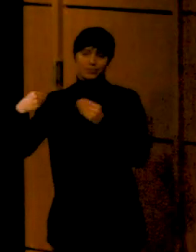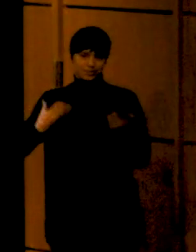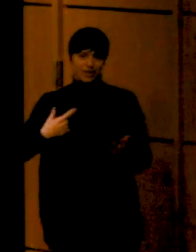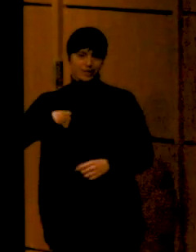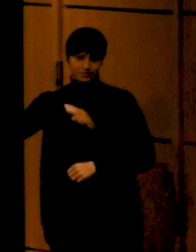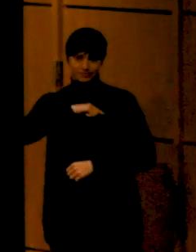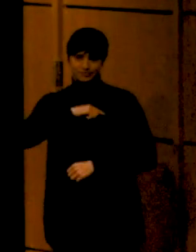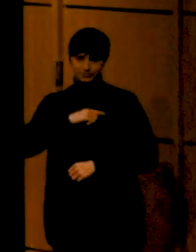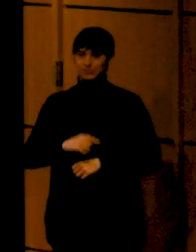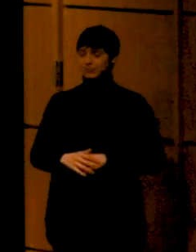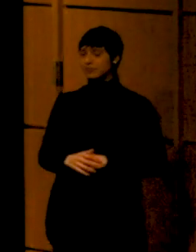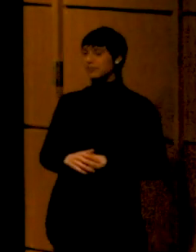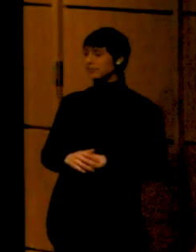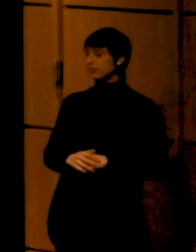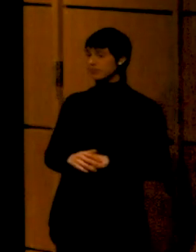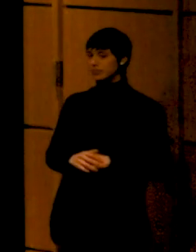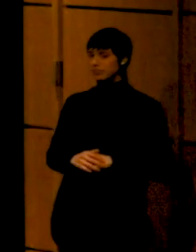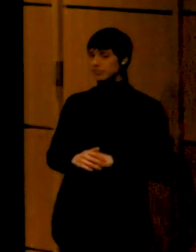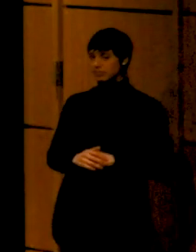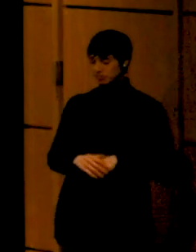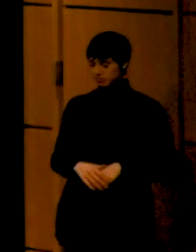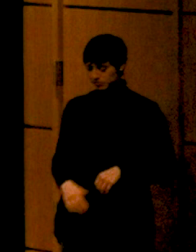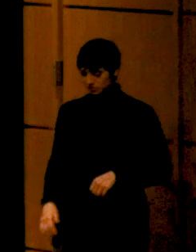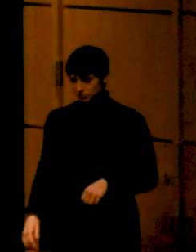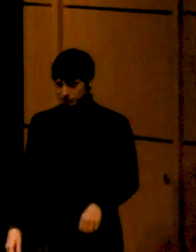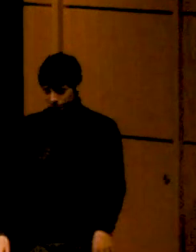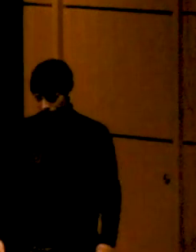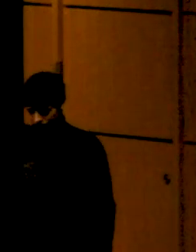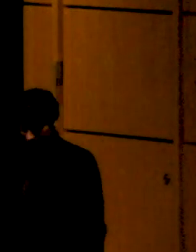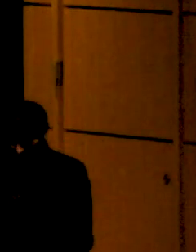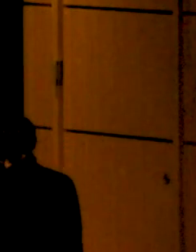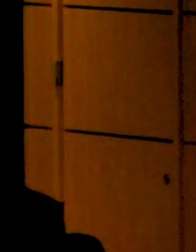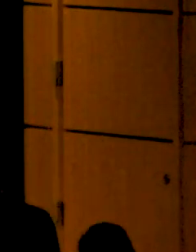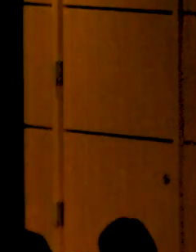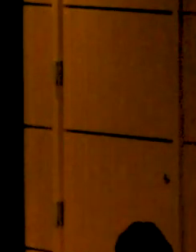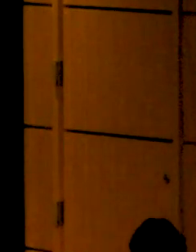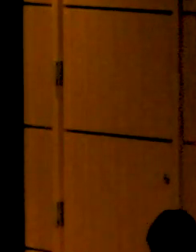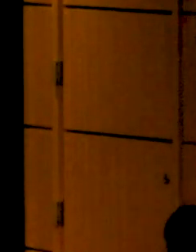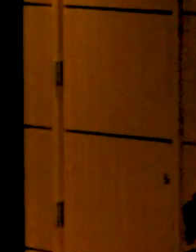It wasn't just Vesuvius, Frederic Edwin Church, the great American landscape painter, went